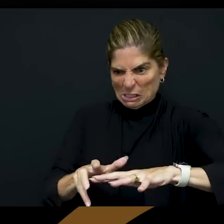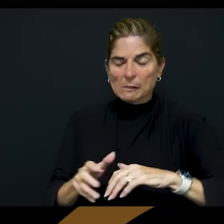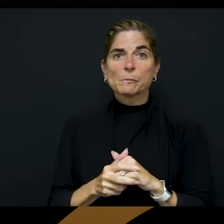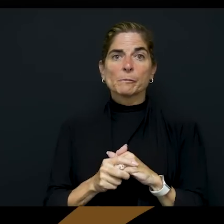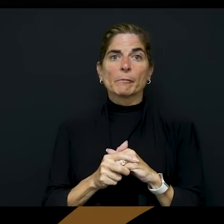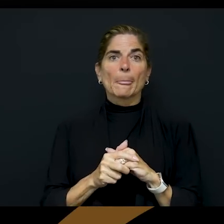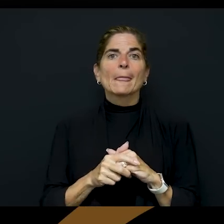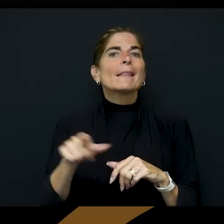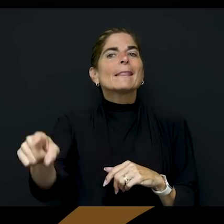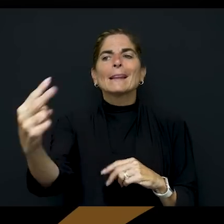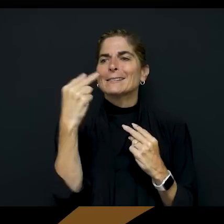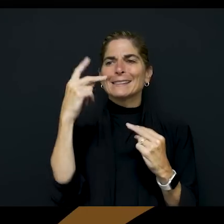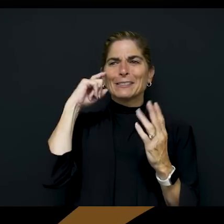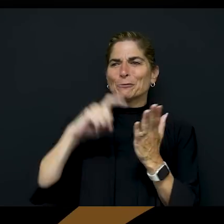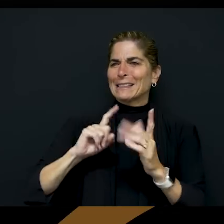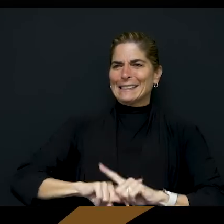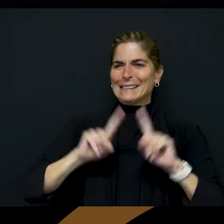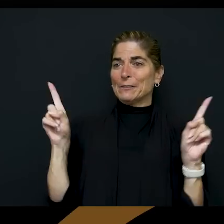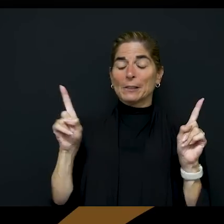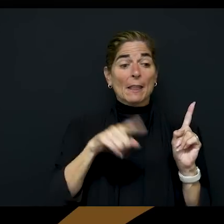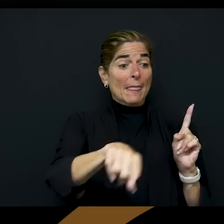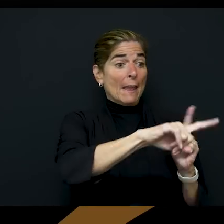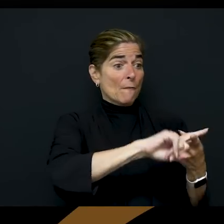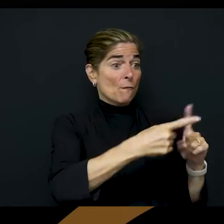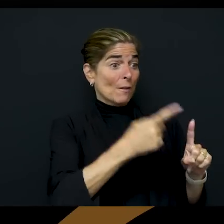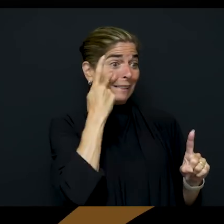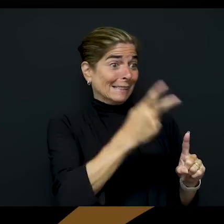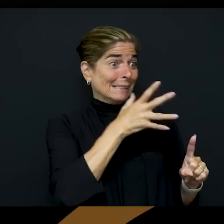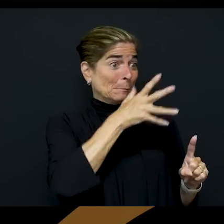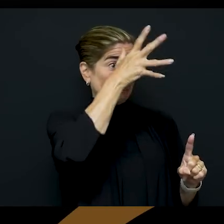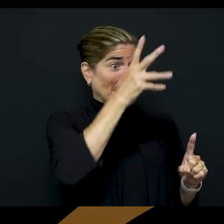They don't see me differently to how I think their friends see their parents.